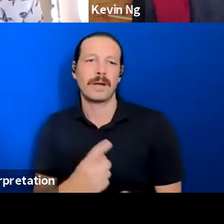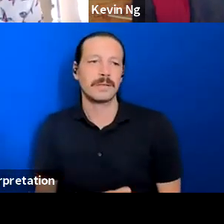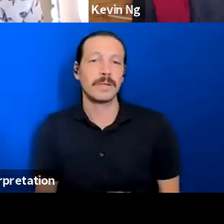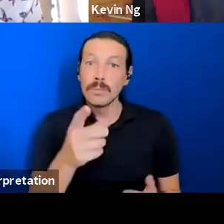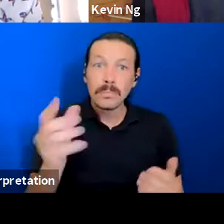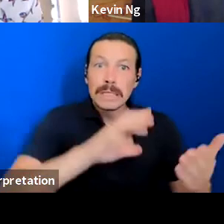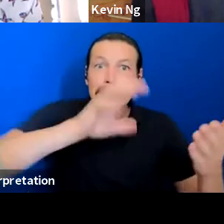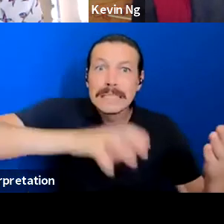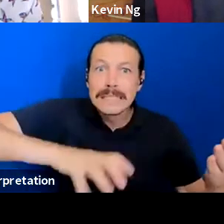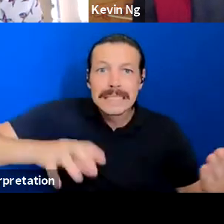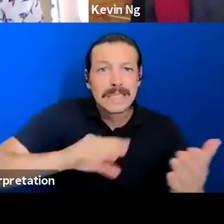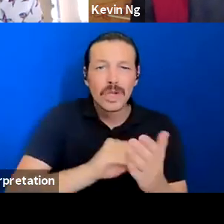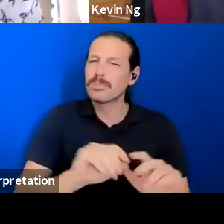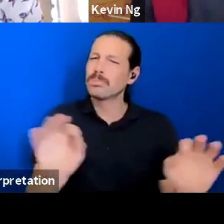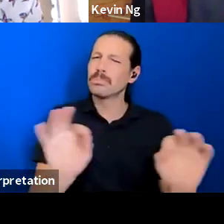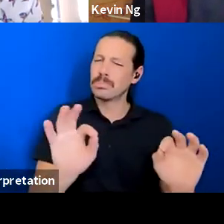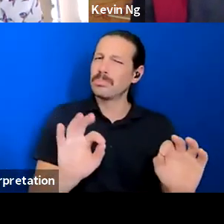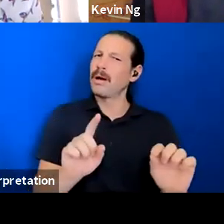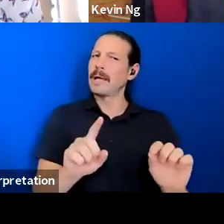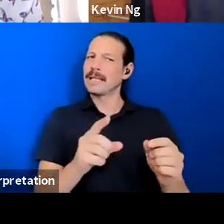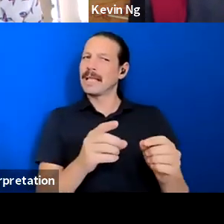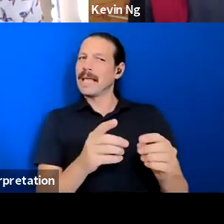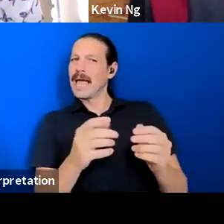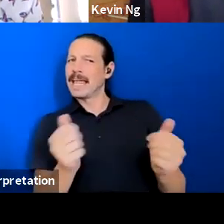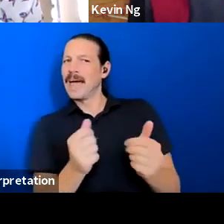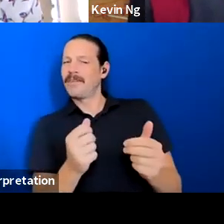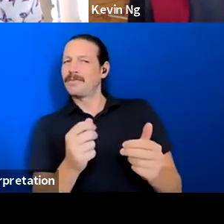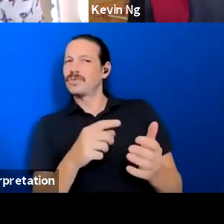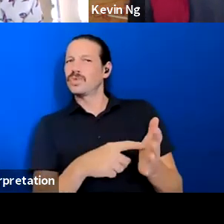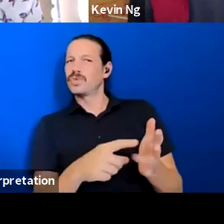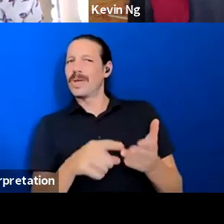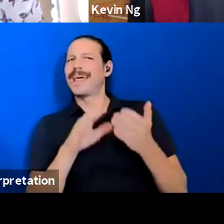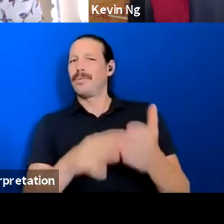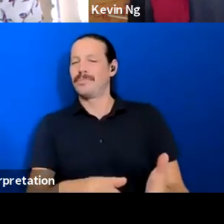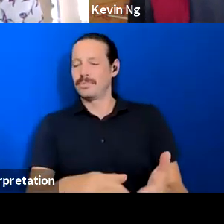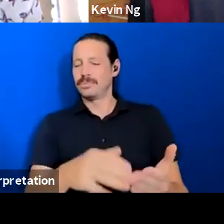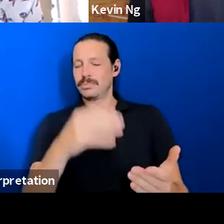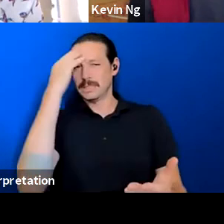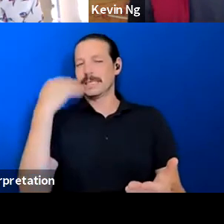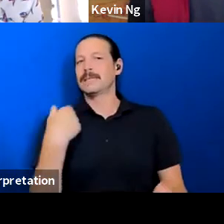And I guess my last one is again a little bit more mechanical, it's about observing a curve in your